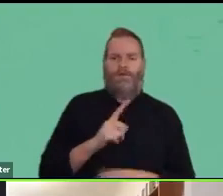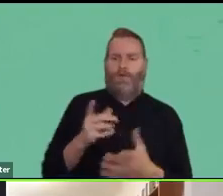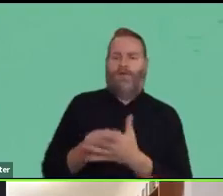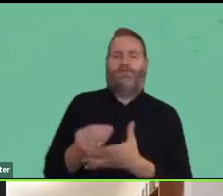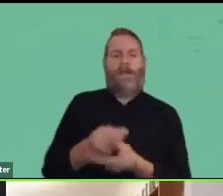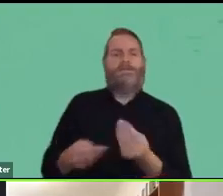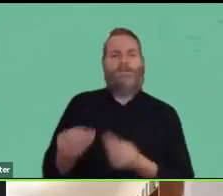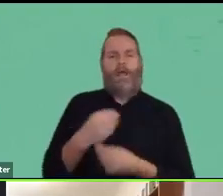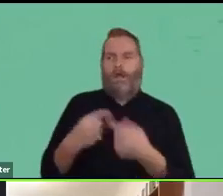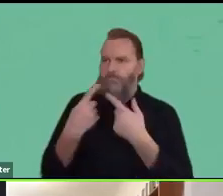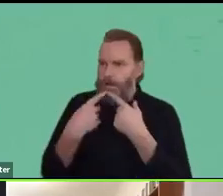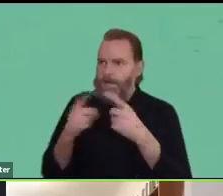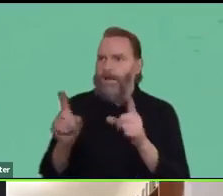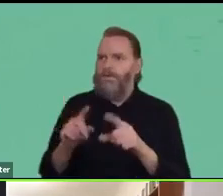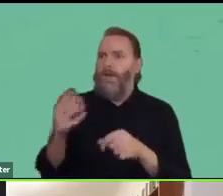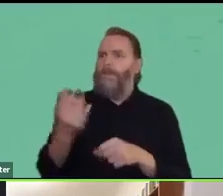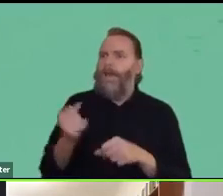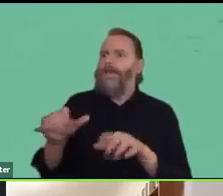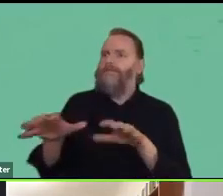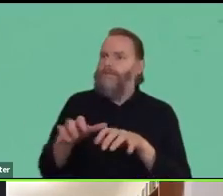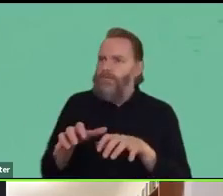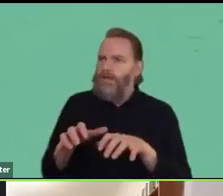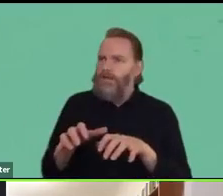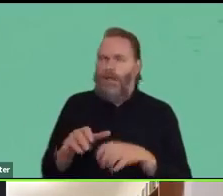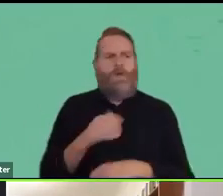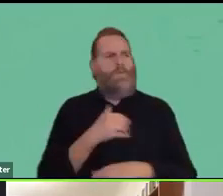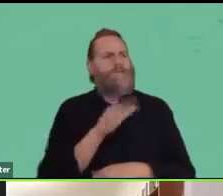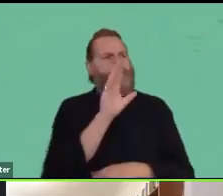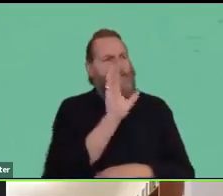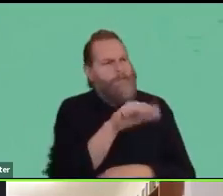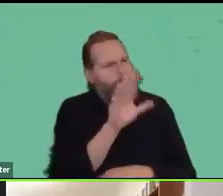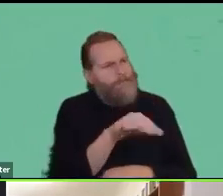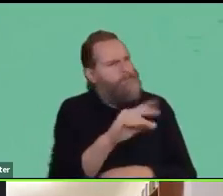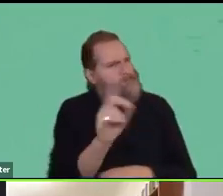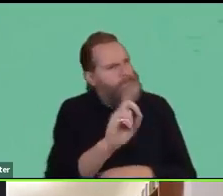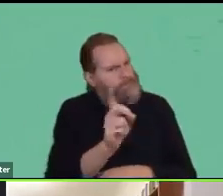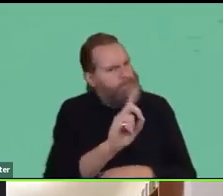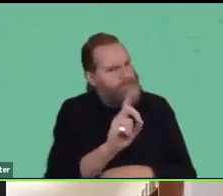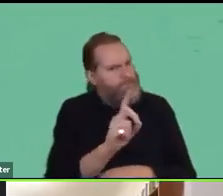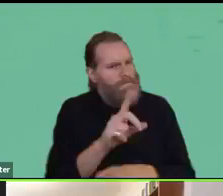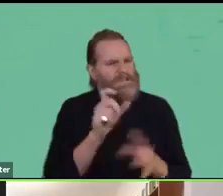how's this going to apply in the civil service and they confirmed that the pay remit this year